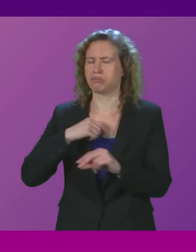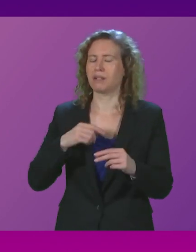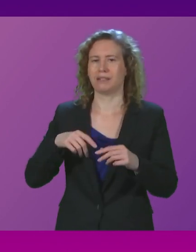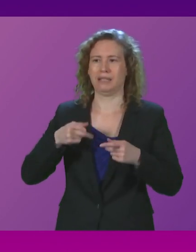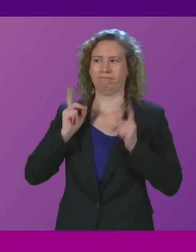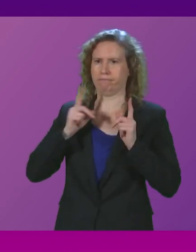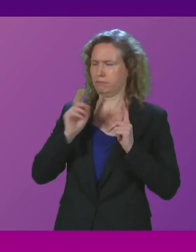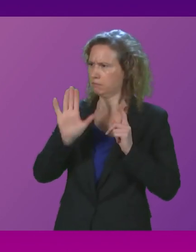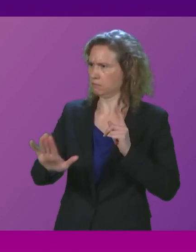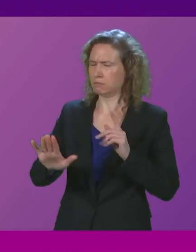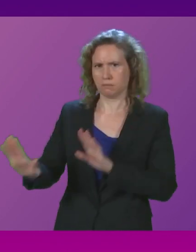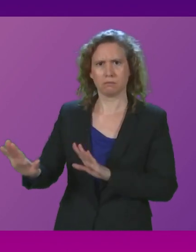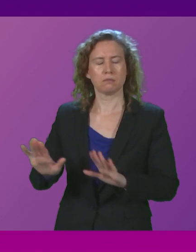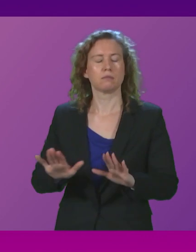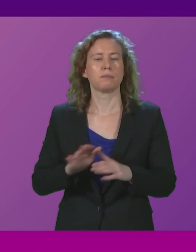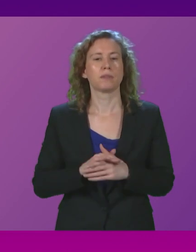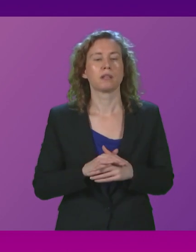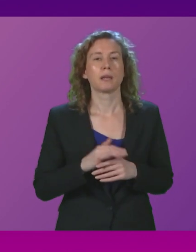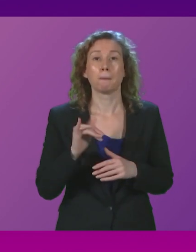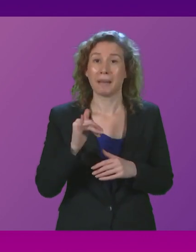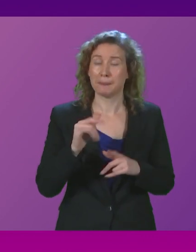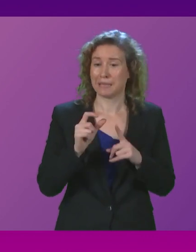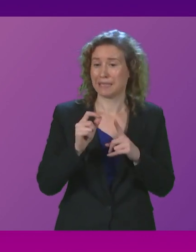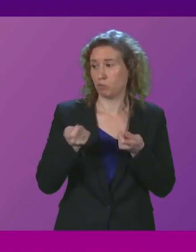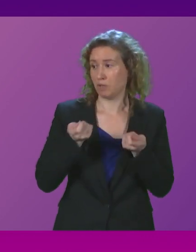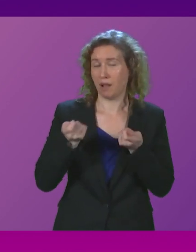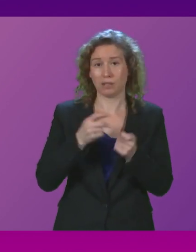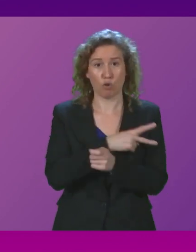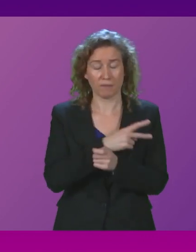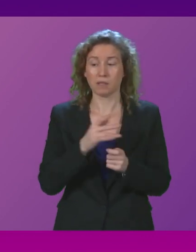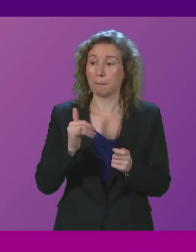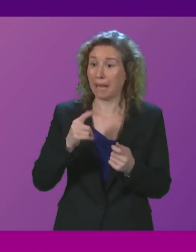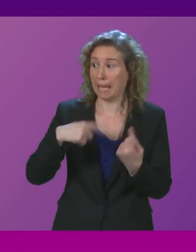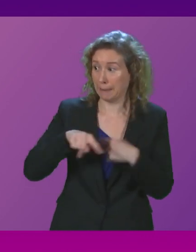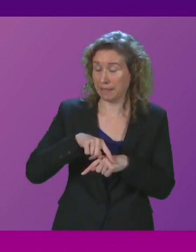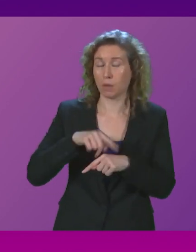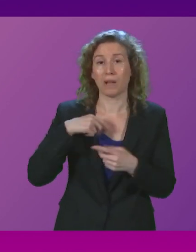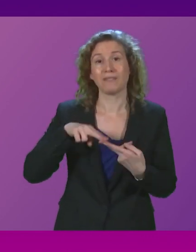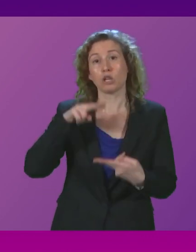Perhaps one of the reasons for that difference is that we have increased the nursing and